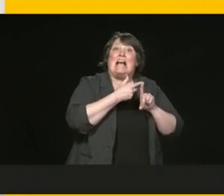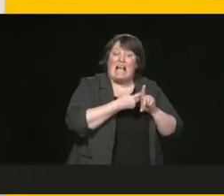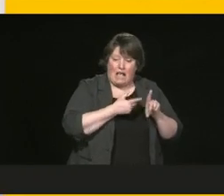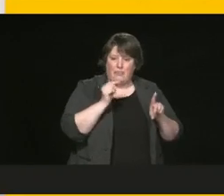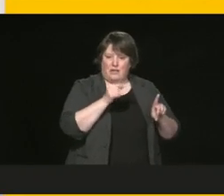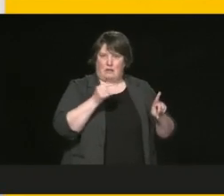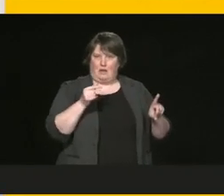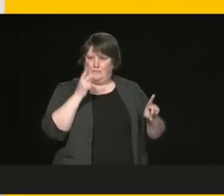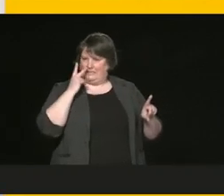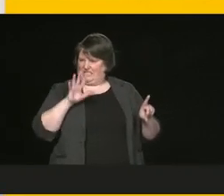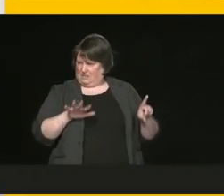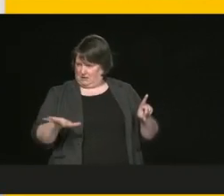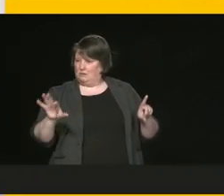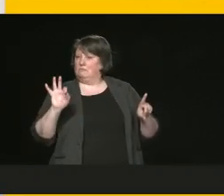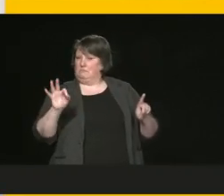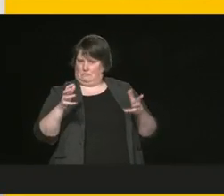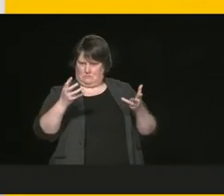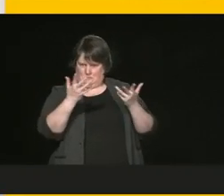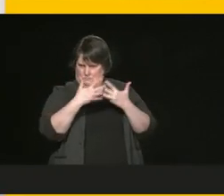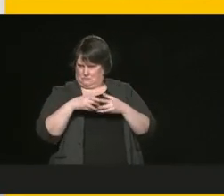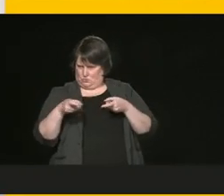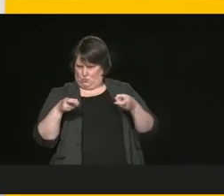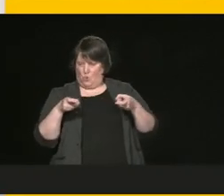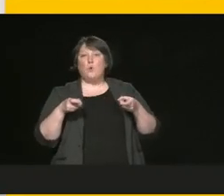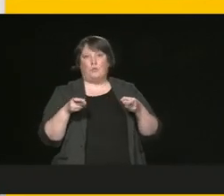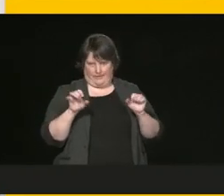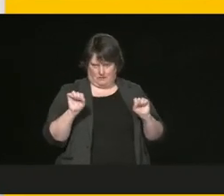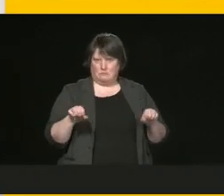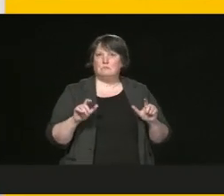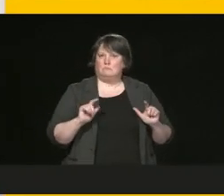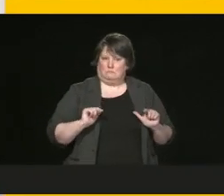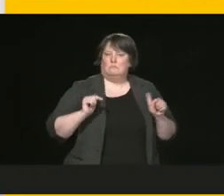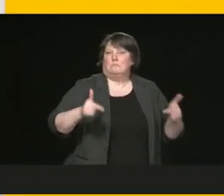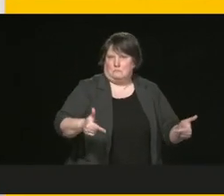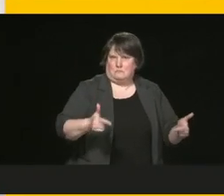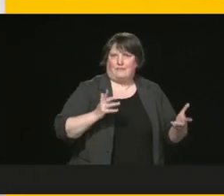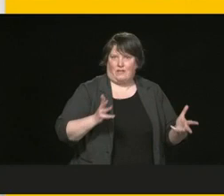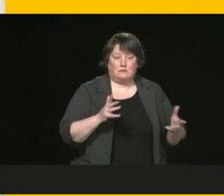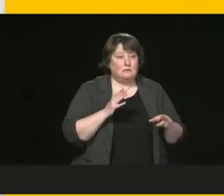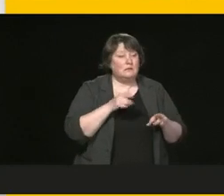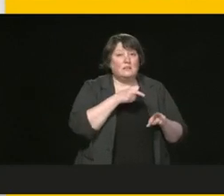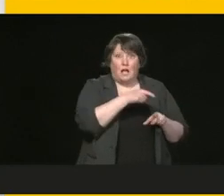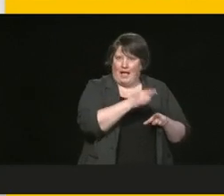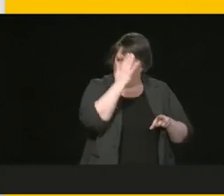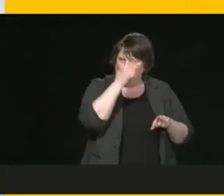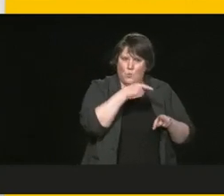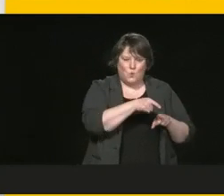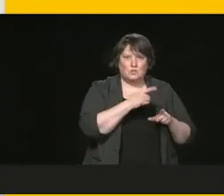TO, ONCE WE ARE ABLE TO RELEASE THINGS, WE WILL BE ABLE TO BETTER CONTROL HOW THINGS MOVE